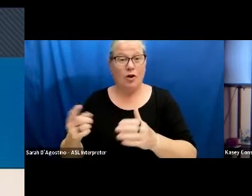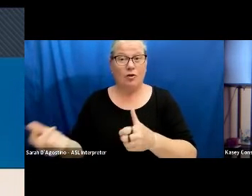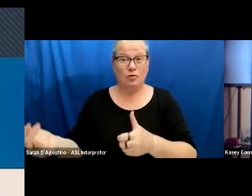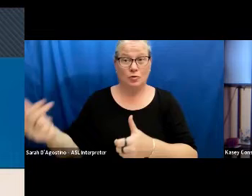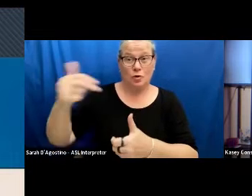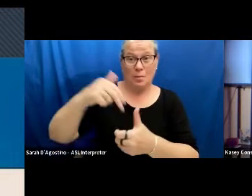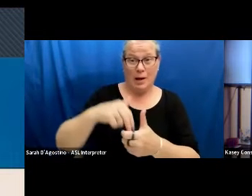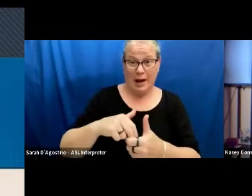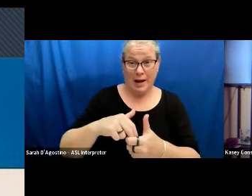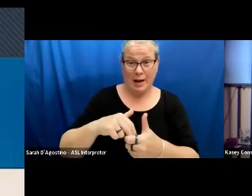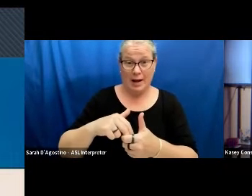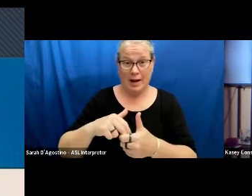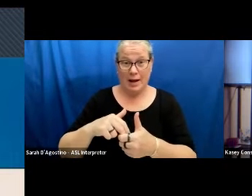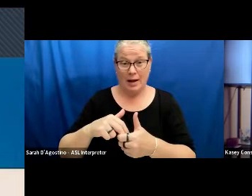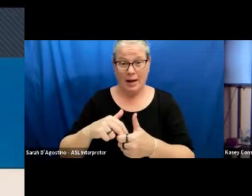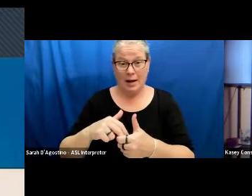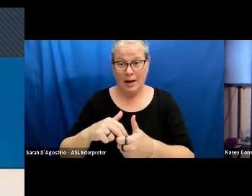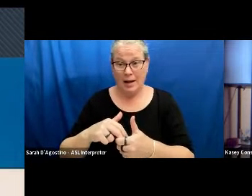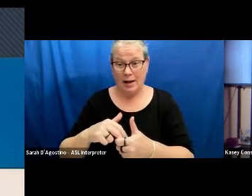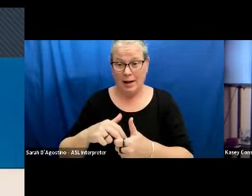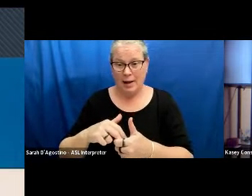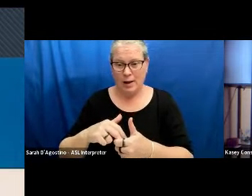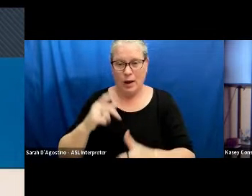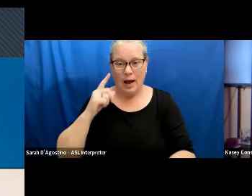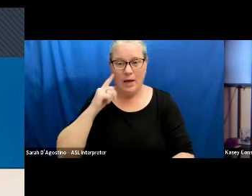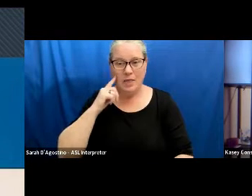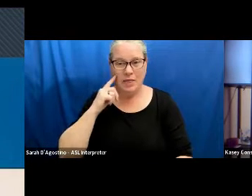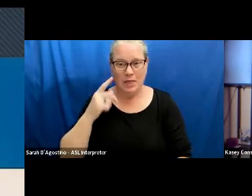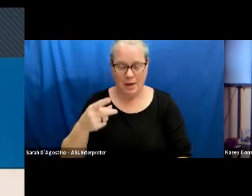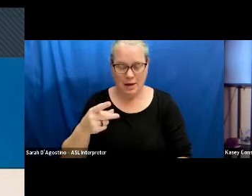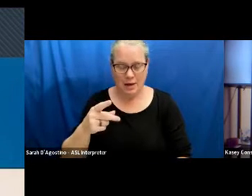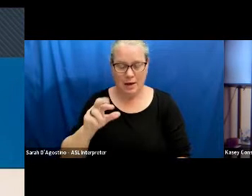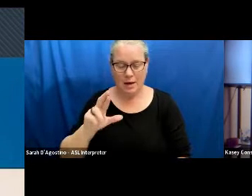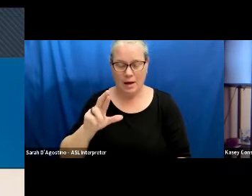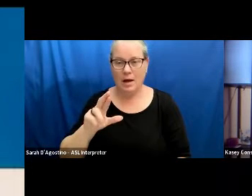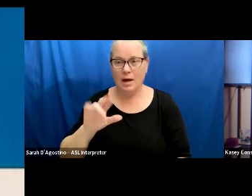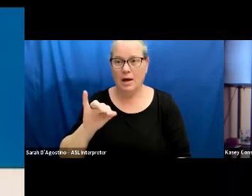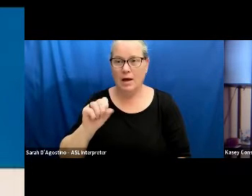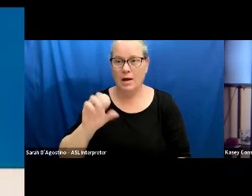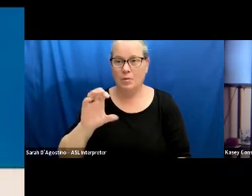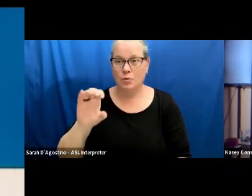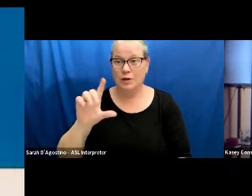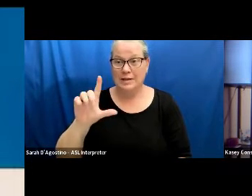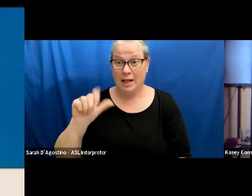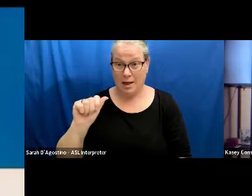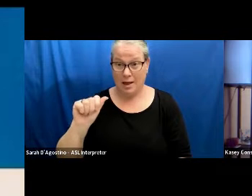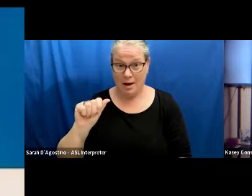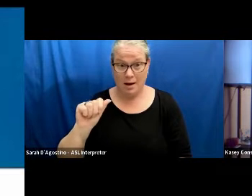i think priscilla we can start the video